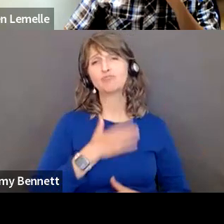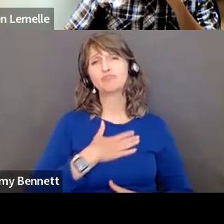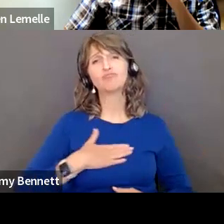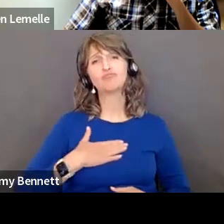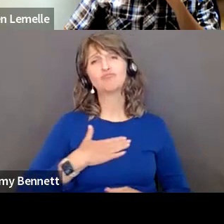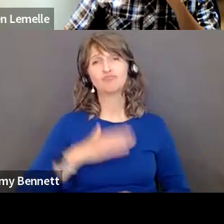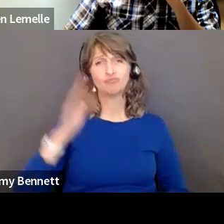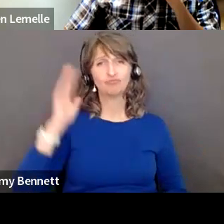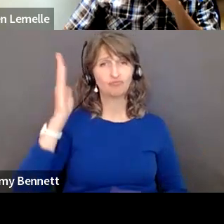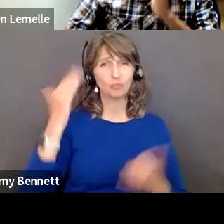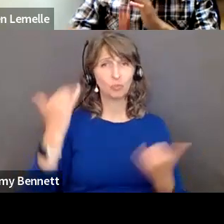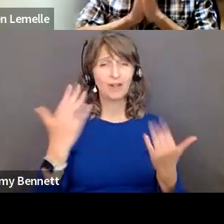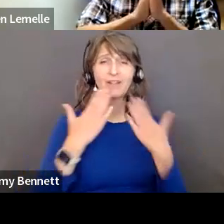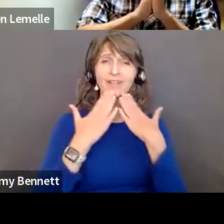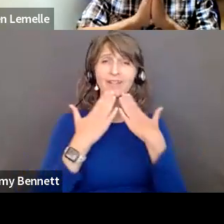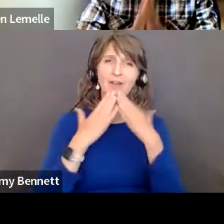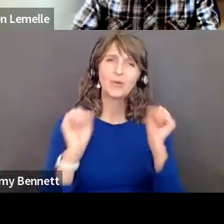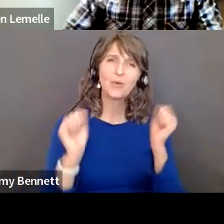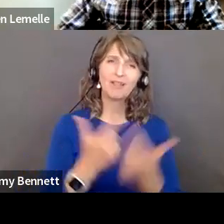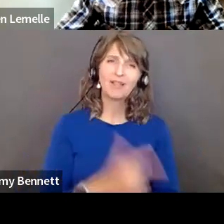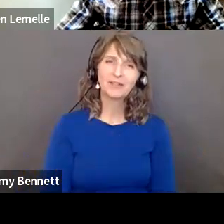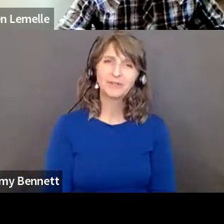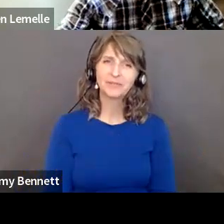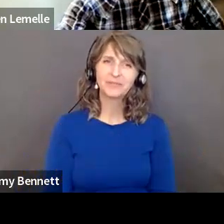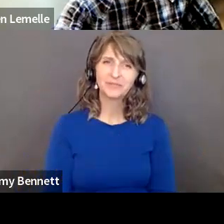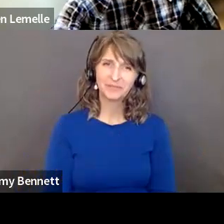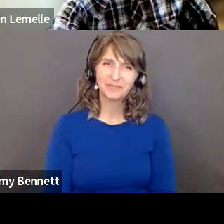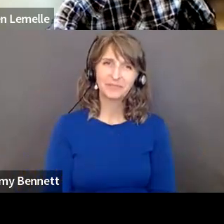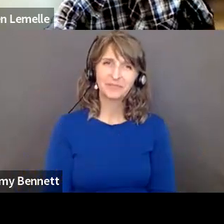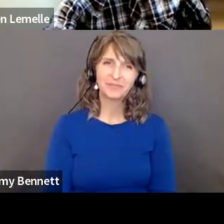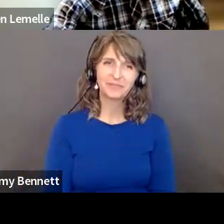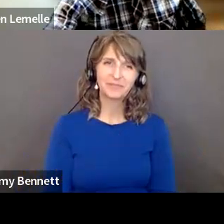And thank you for being here.